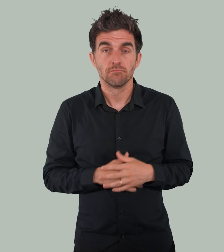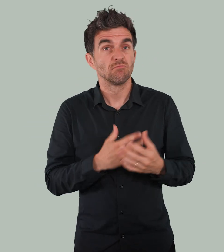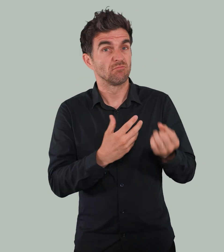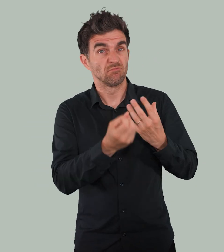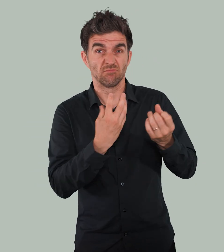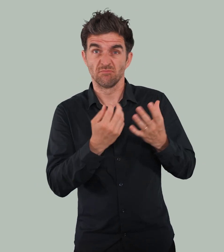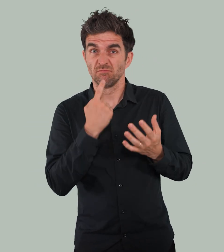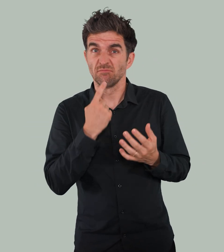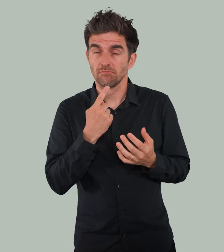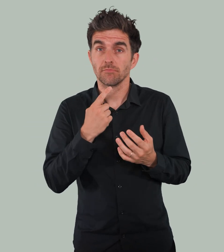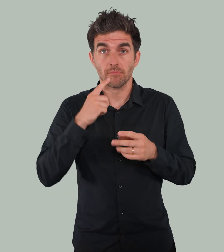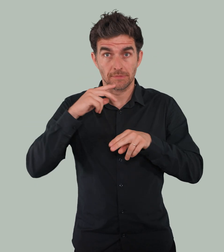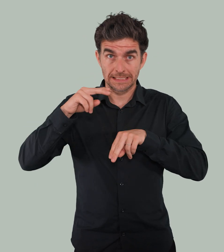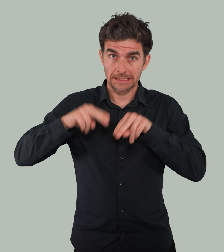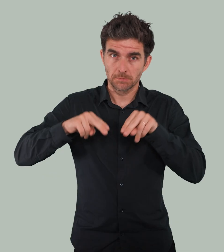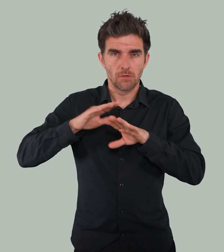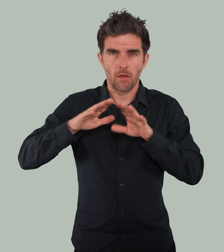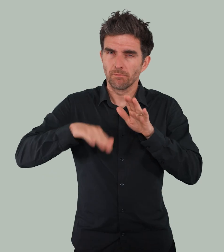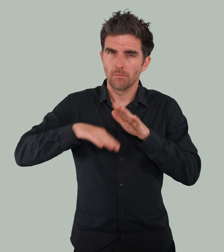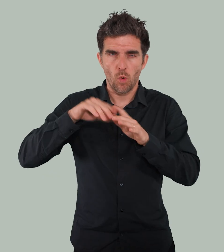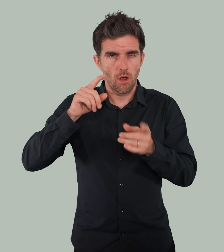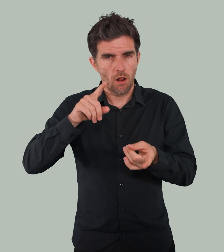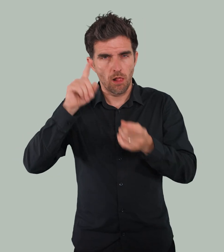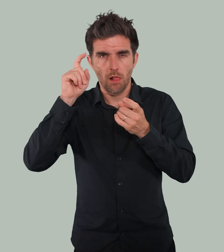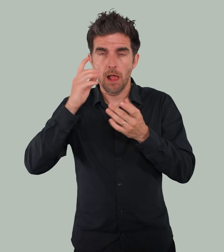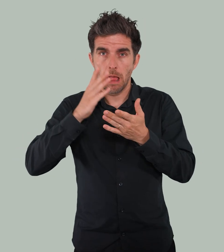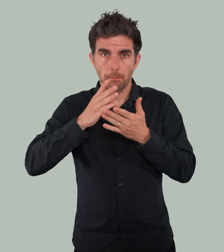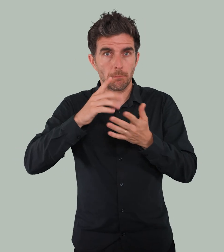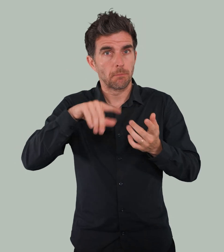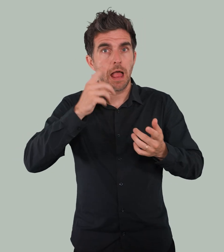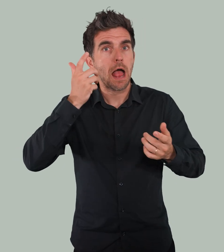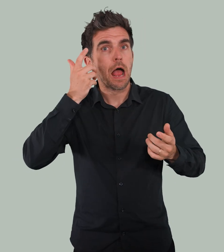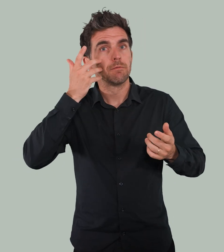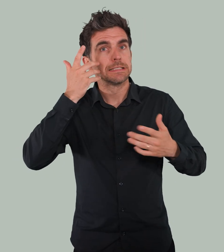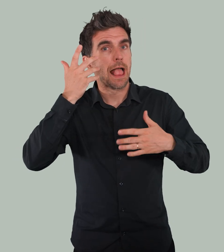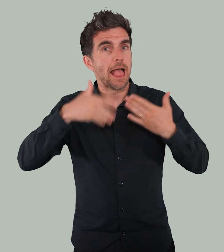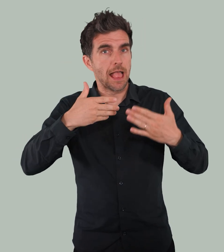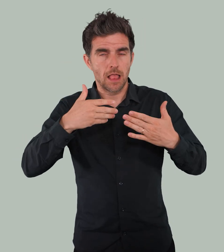Respondents often report that assessments do not fully capture the reality of their day-to-day lives,